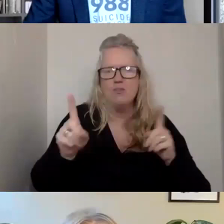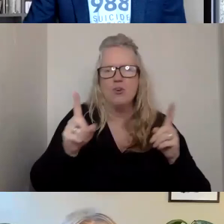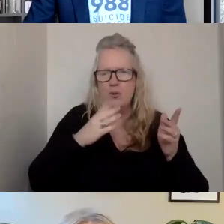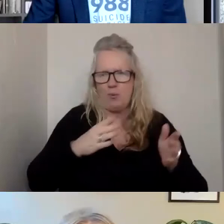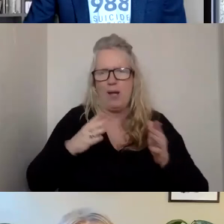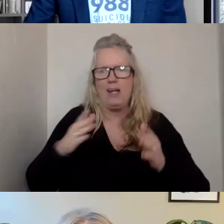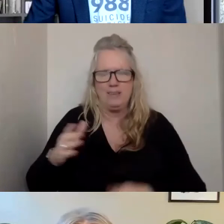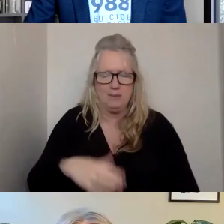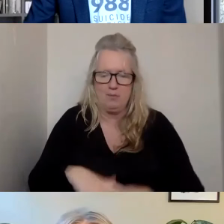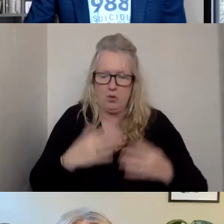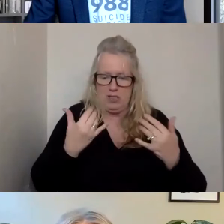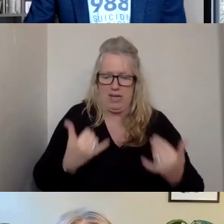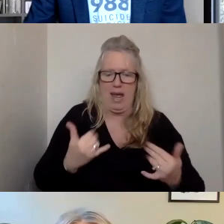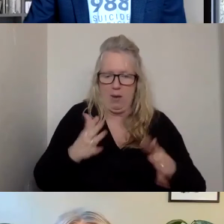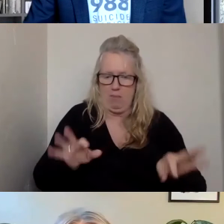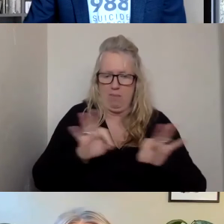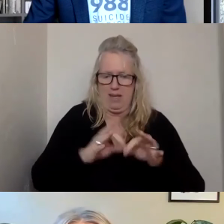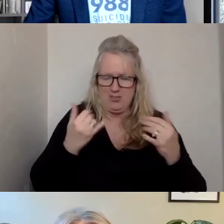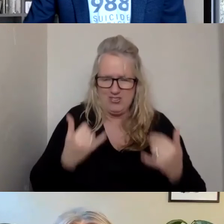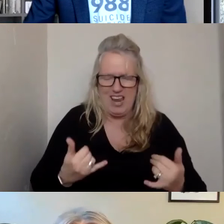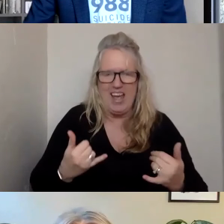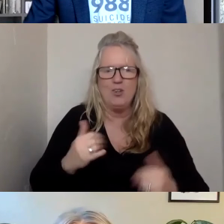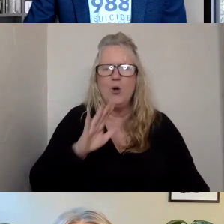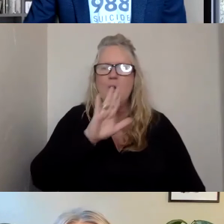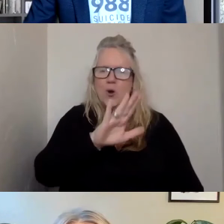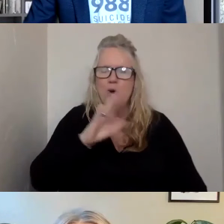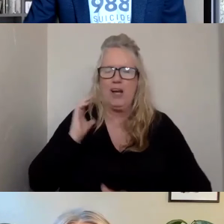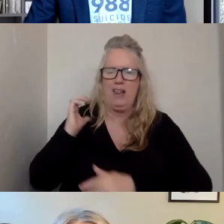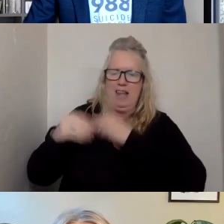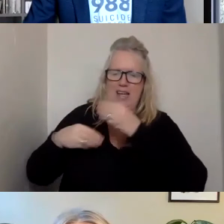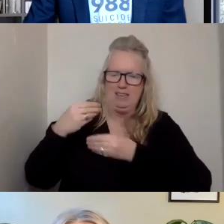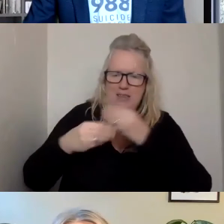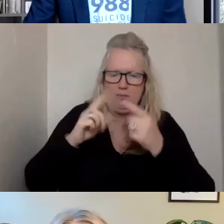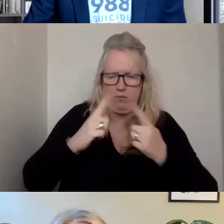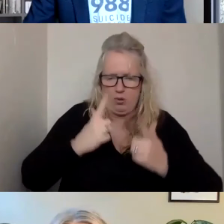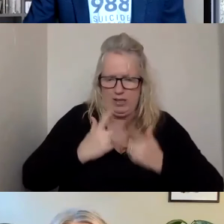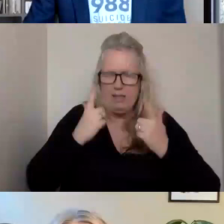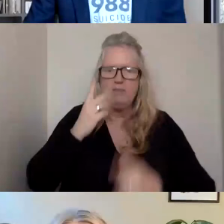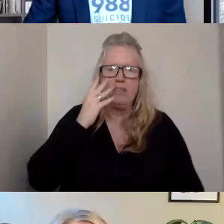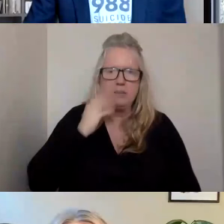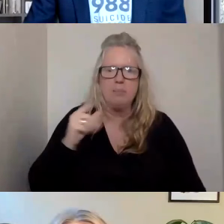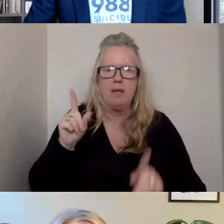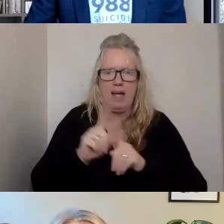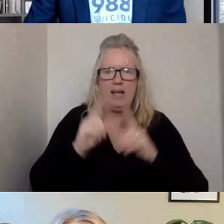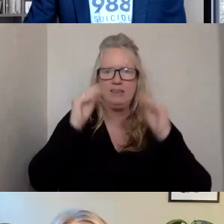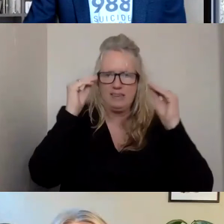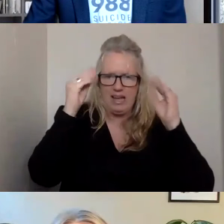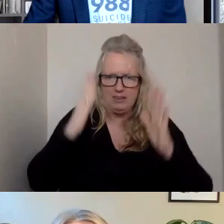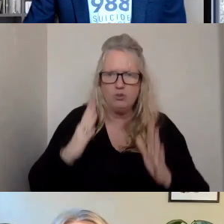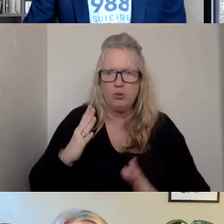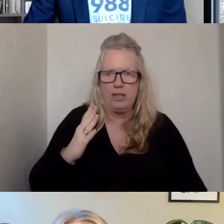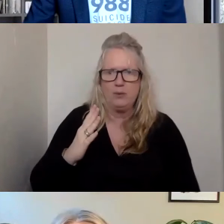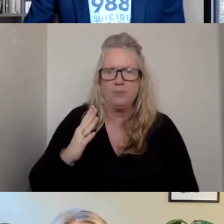MATTERS NOW DIANA YANEZ FUND FOR EDUCATORS TO CARRY ON HER